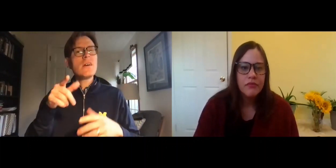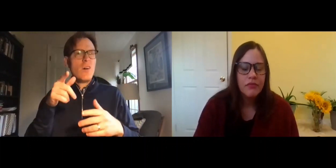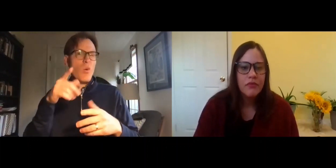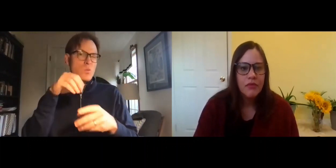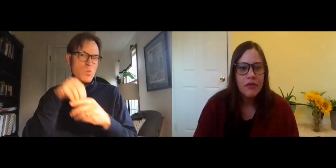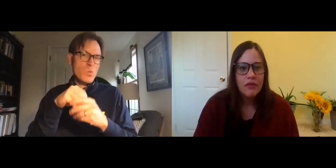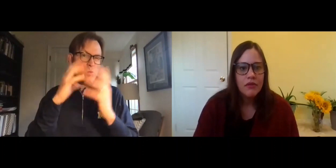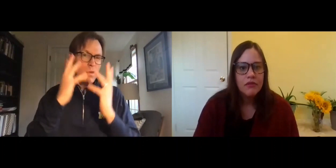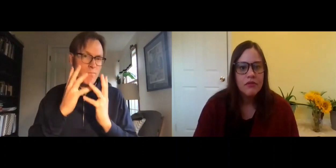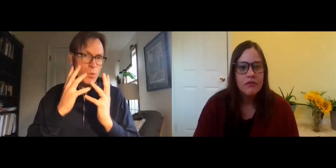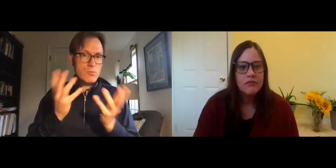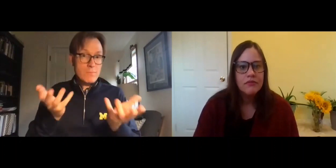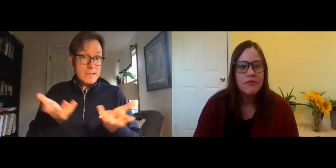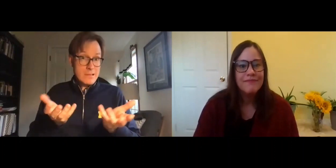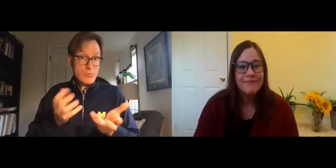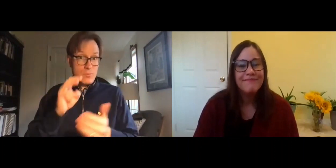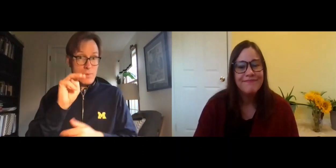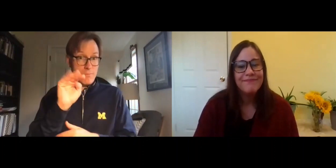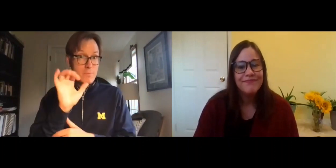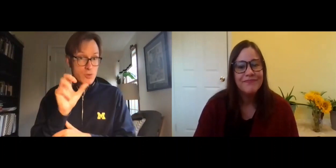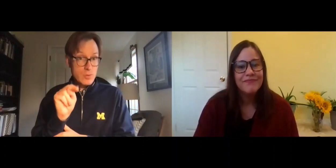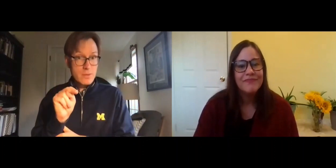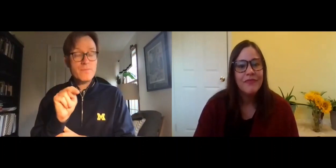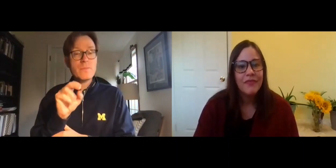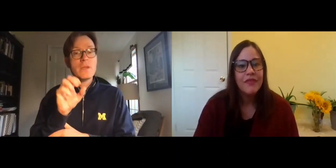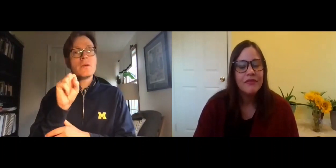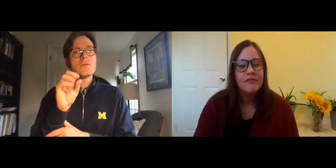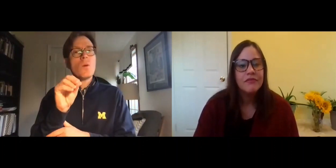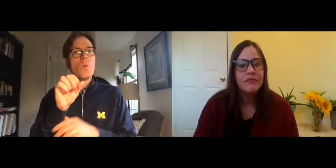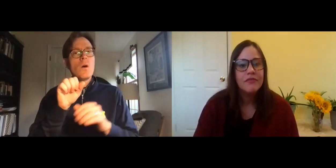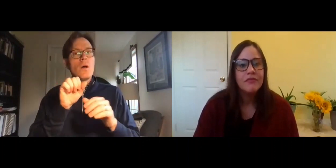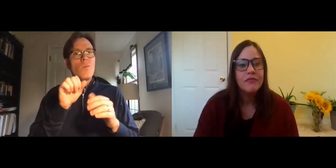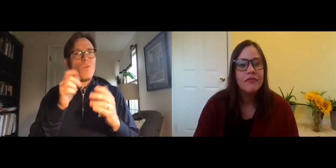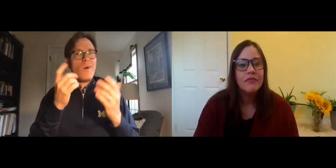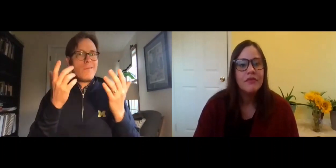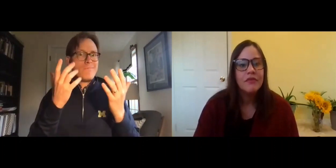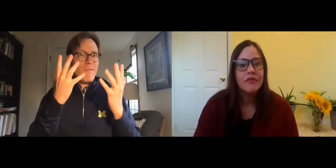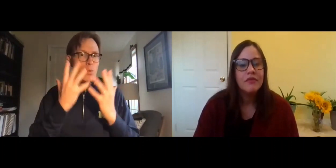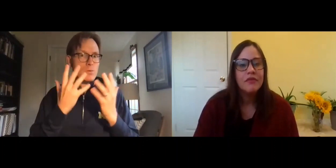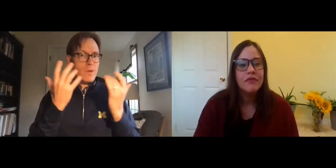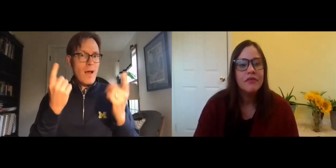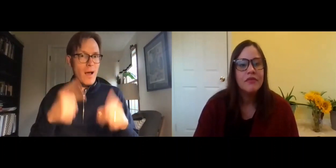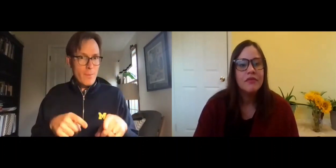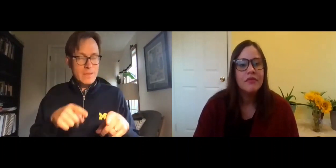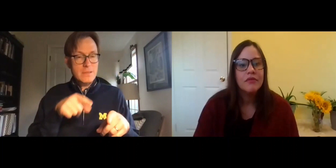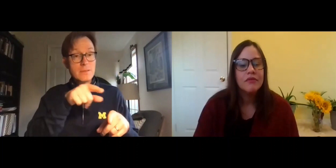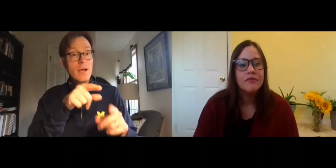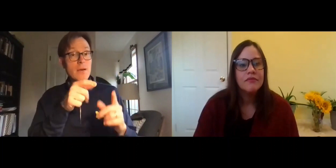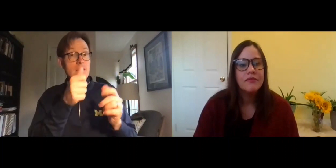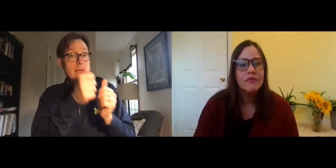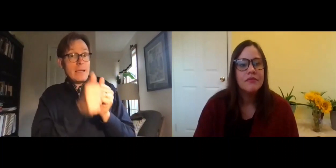The numbers have increased rapidly, and unfortunately here in Michigan, we've seen that especially.